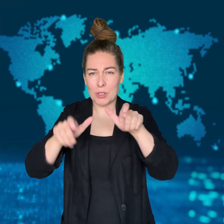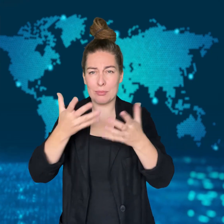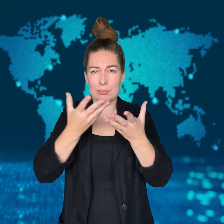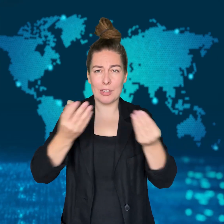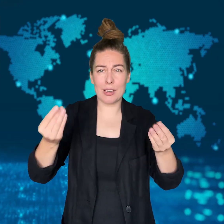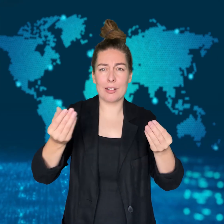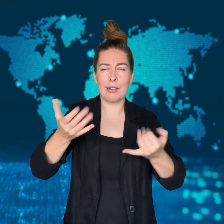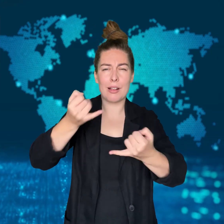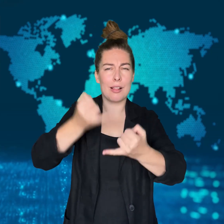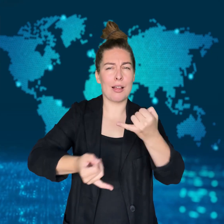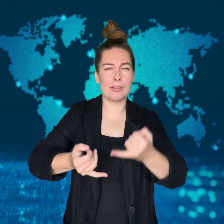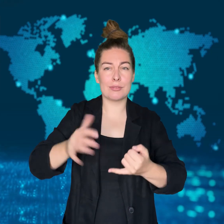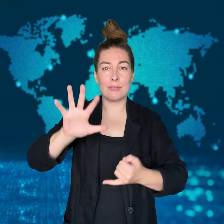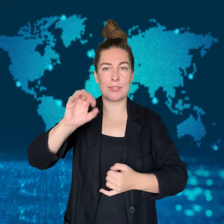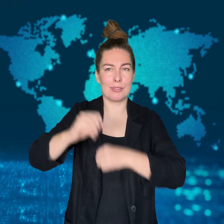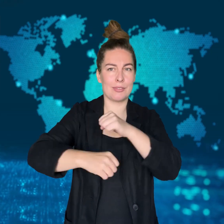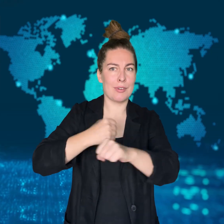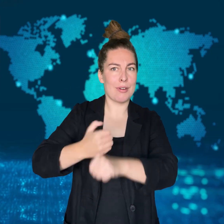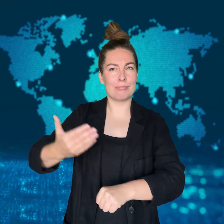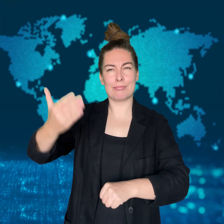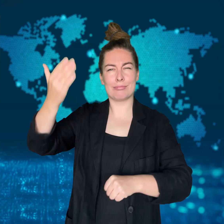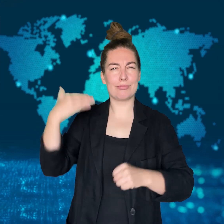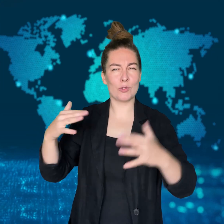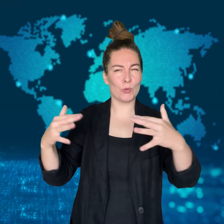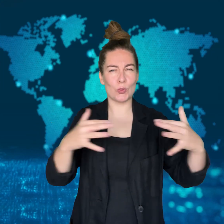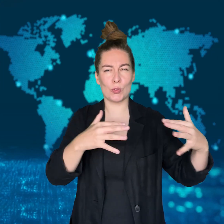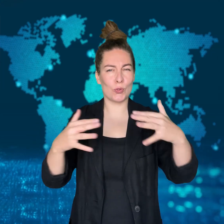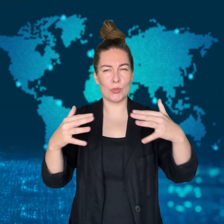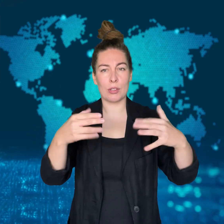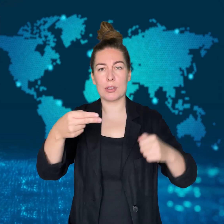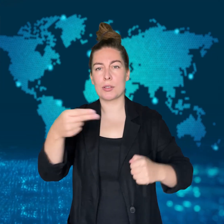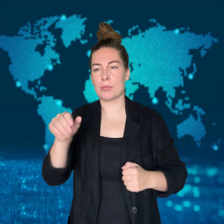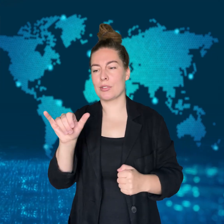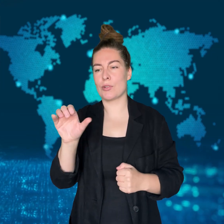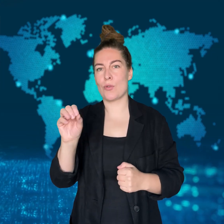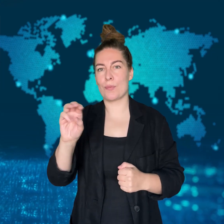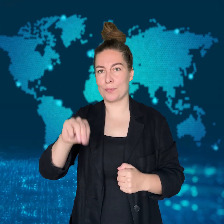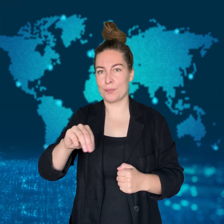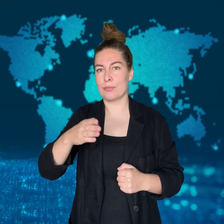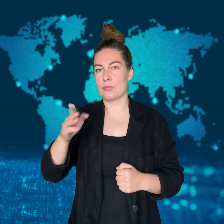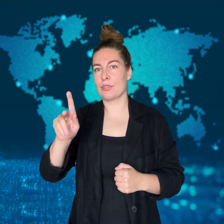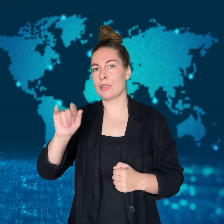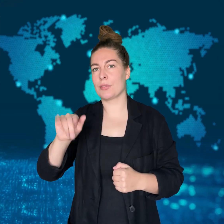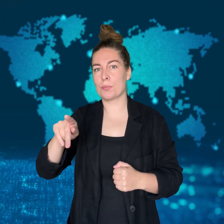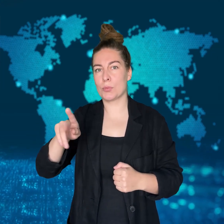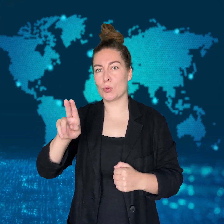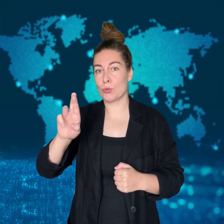Hamas leaders have warned that the attacks would continue into